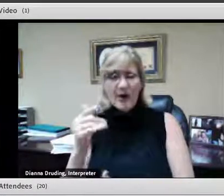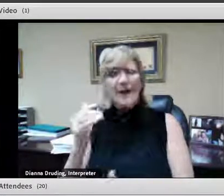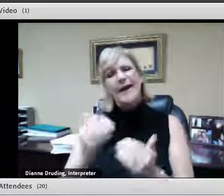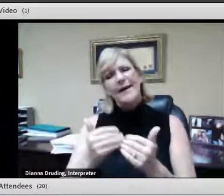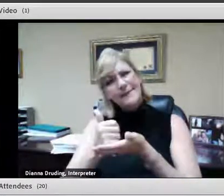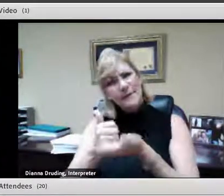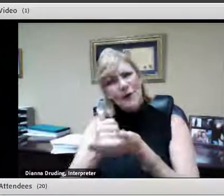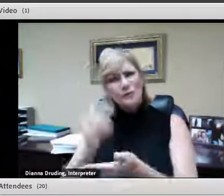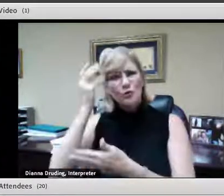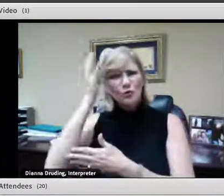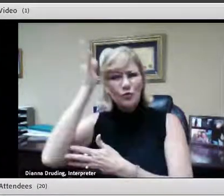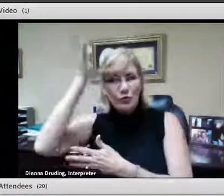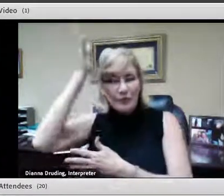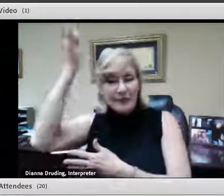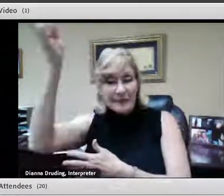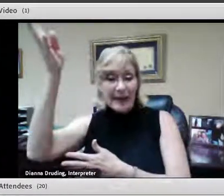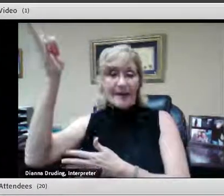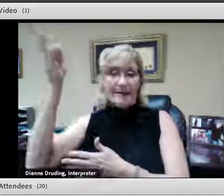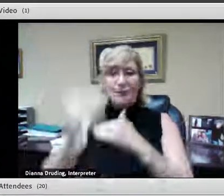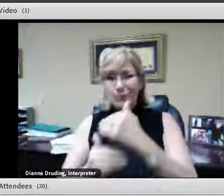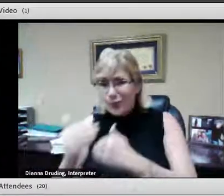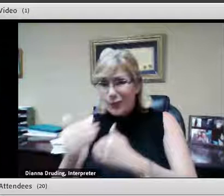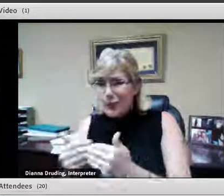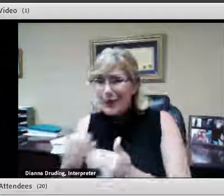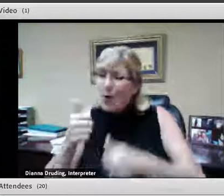out which games are good and quality